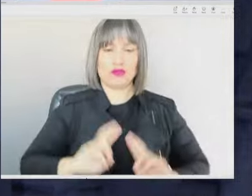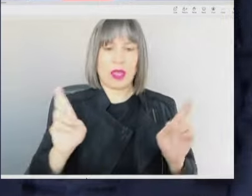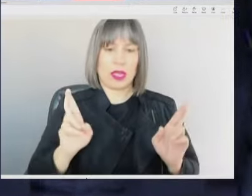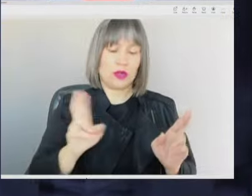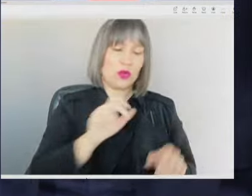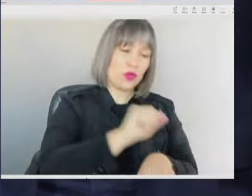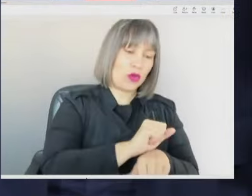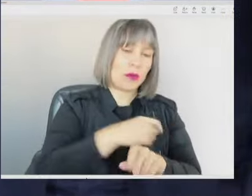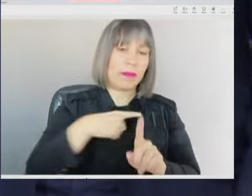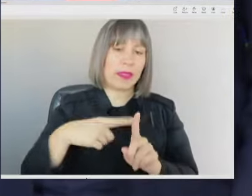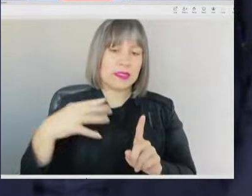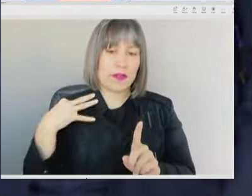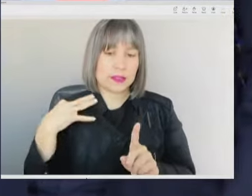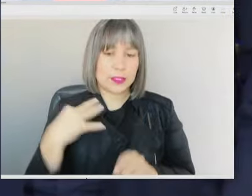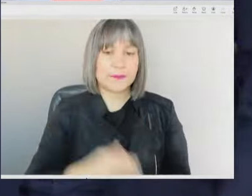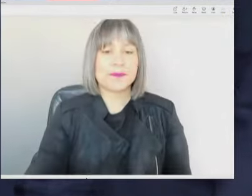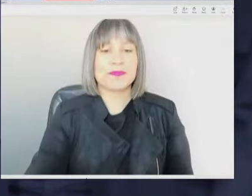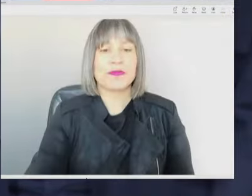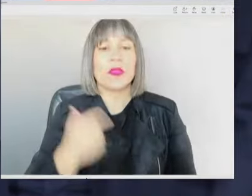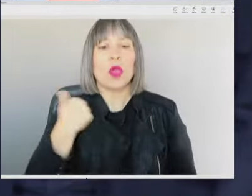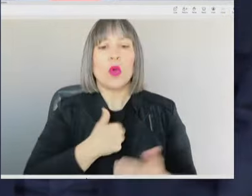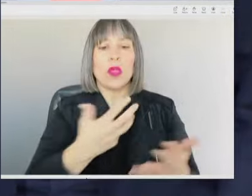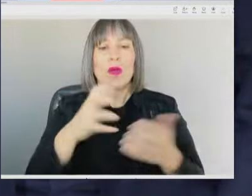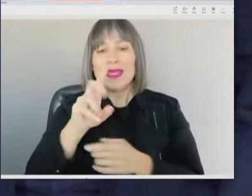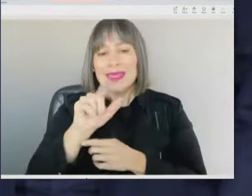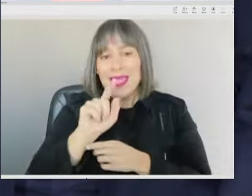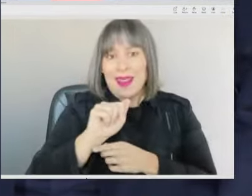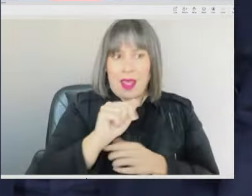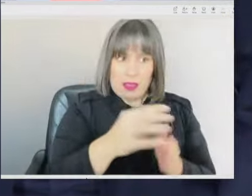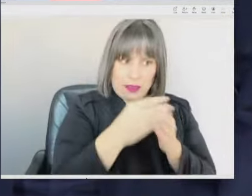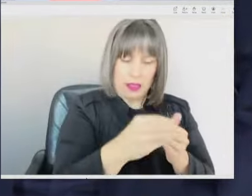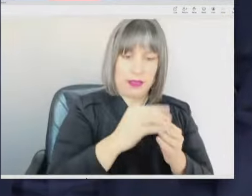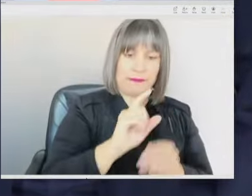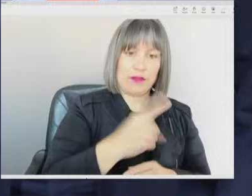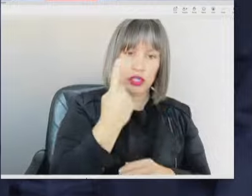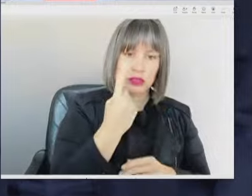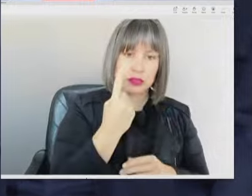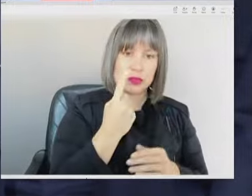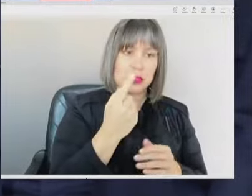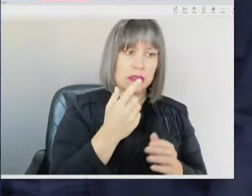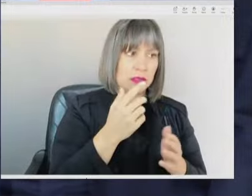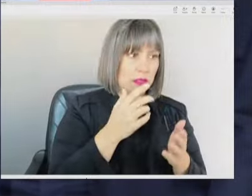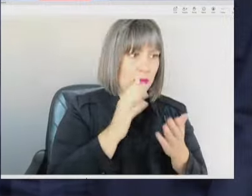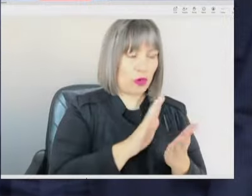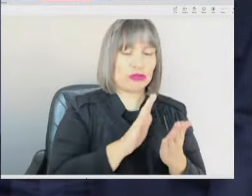And then also we want data-first approaches and automation versus more paperwork for beneficiaries